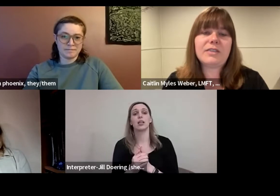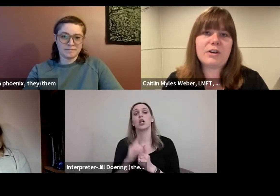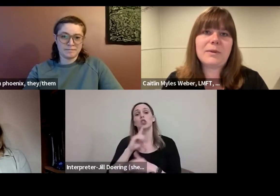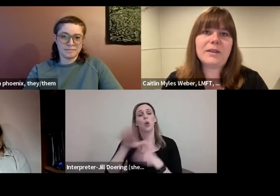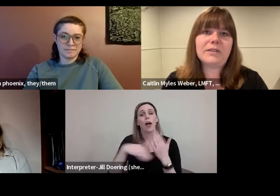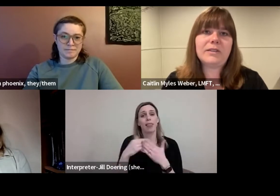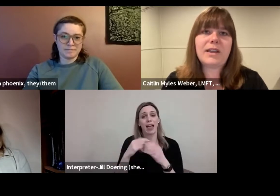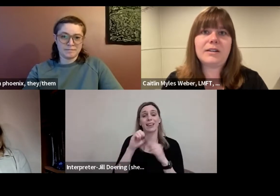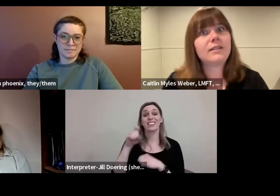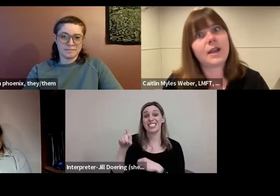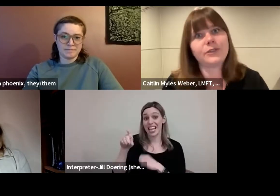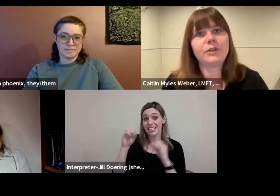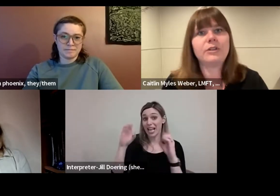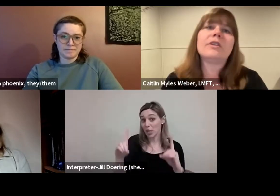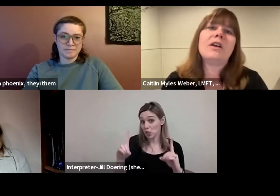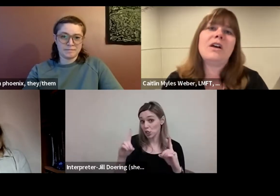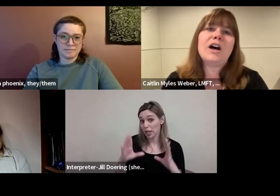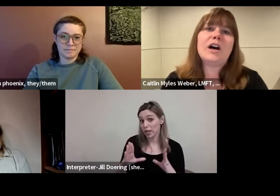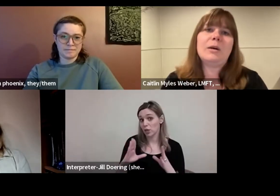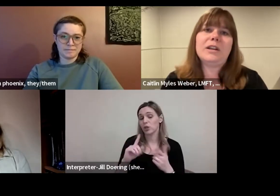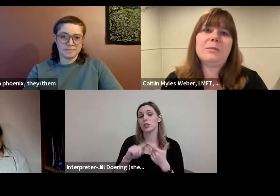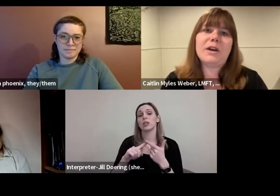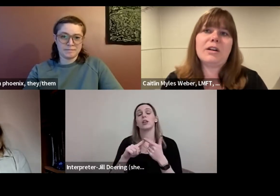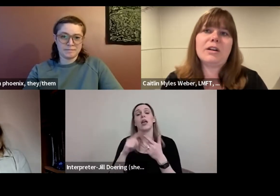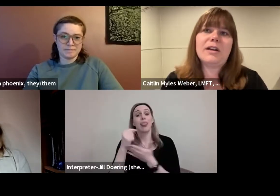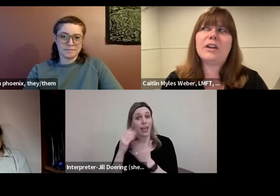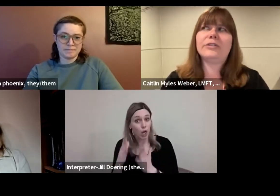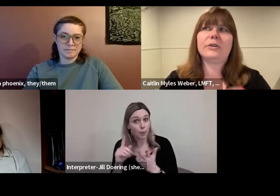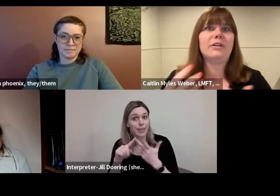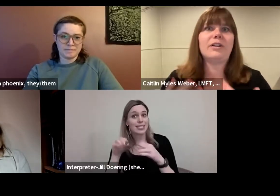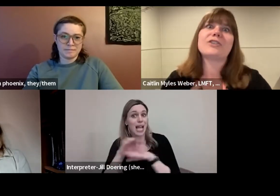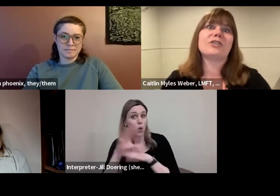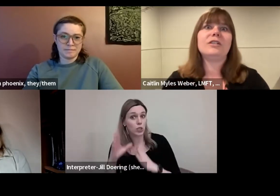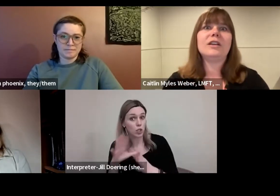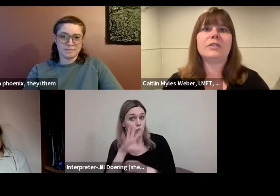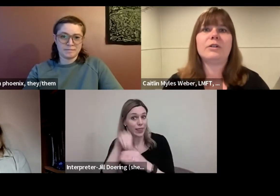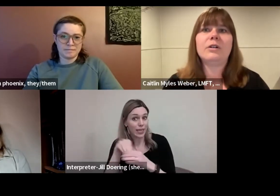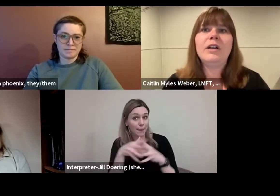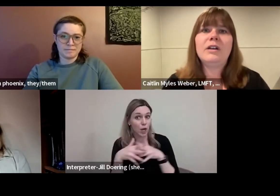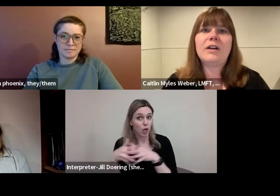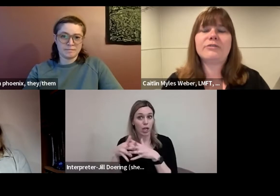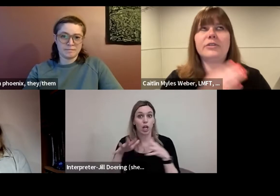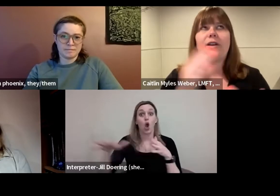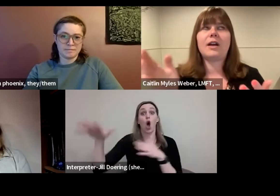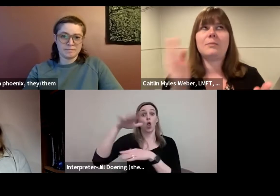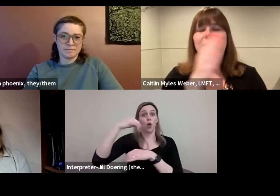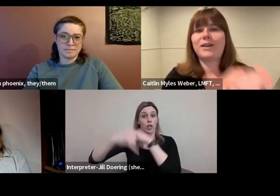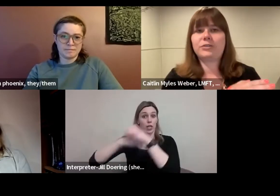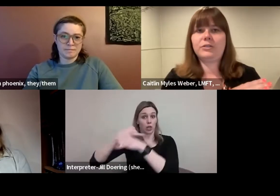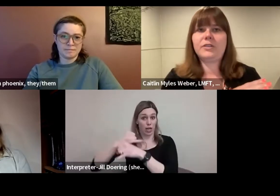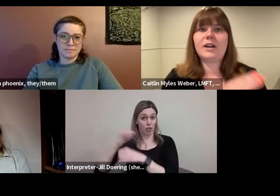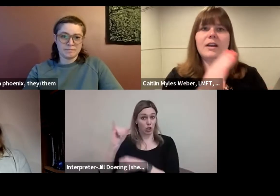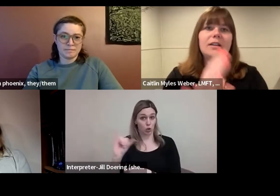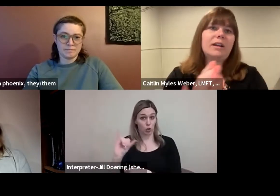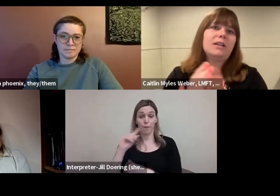and therapists and counselors in America and also internationally. So first I got my master's and then I got a lot